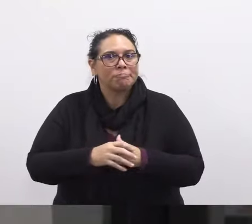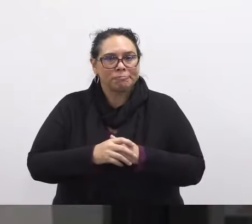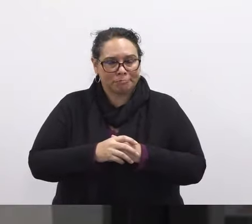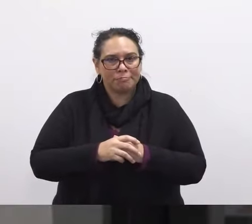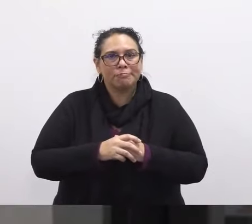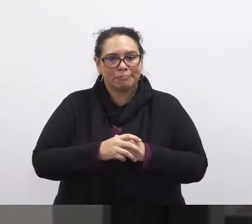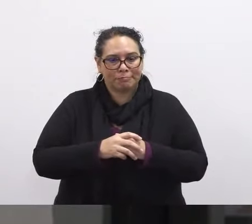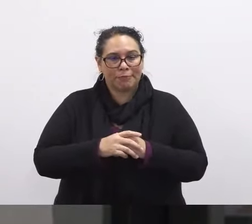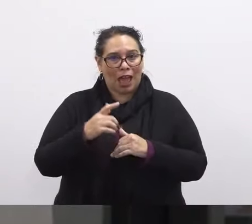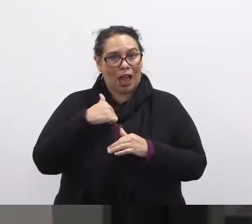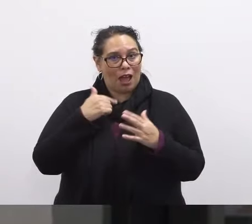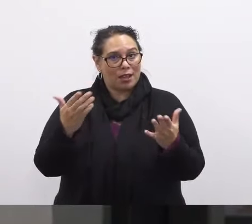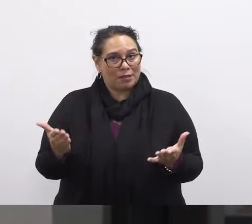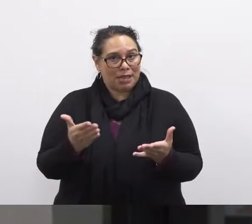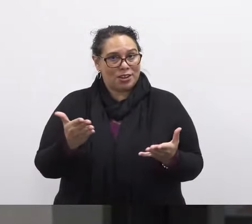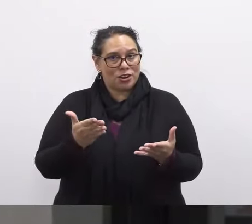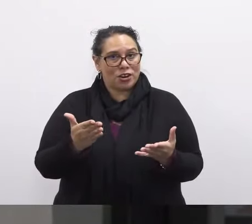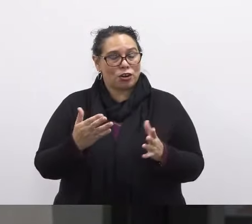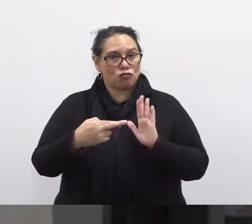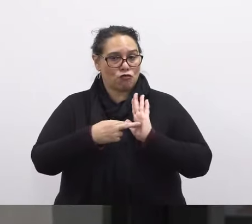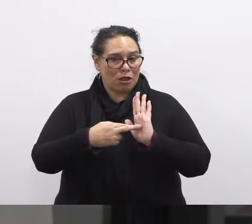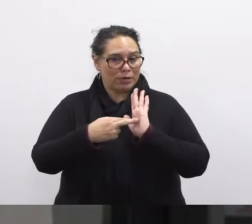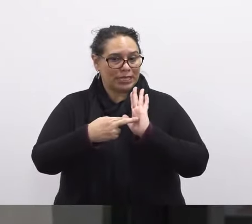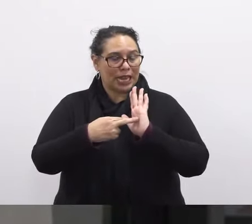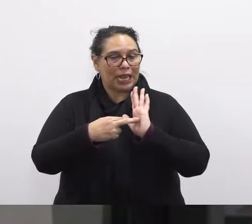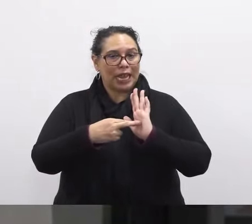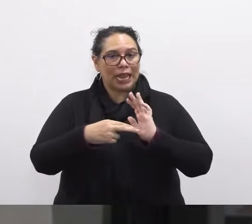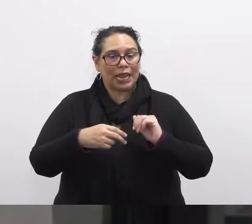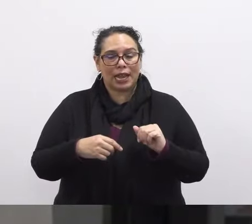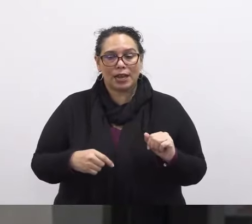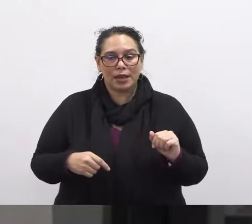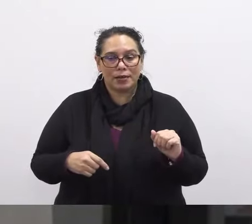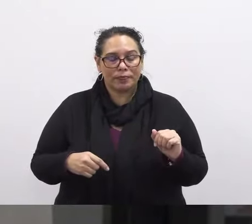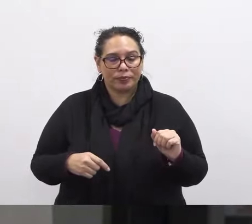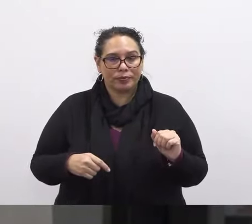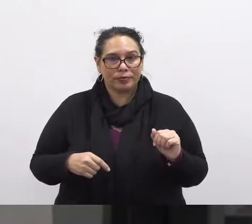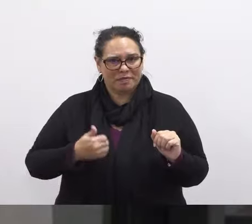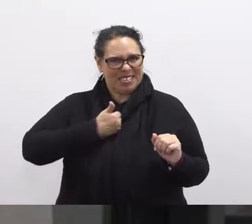While I am here representing as a parent,